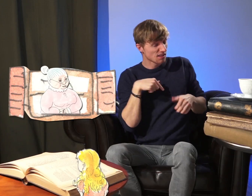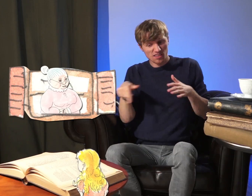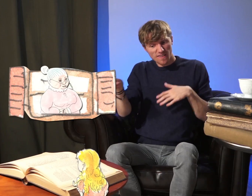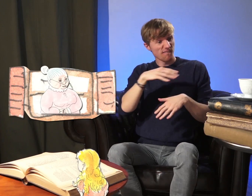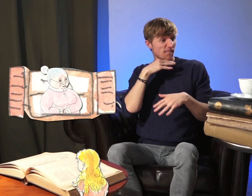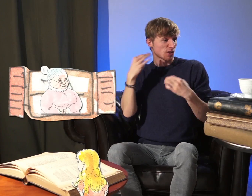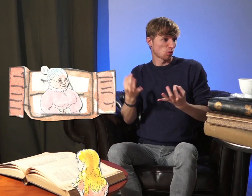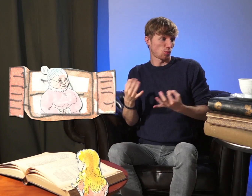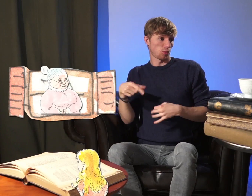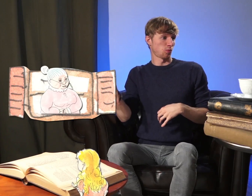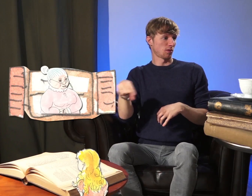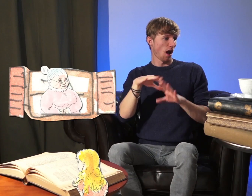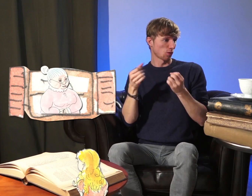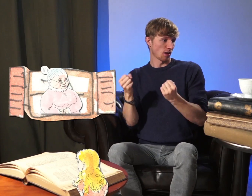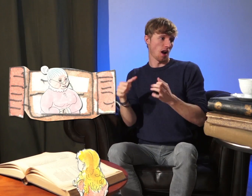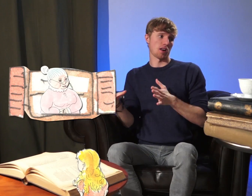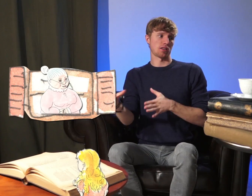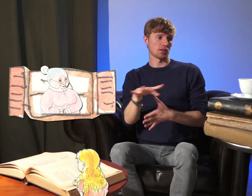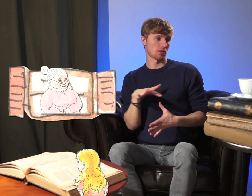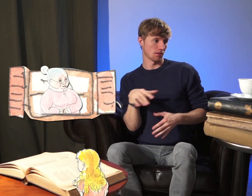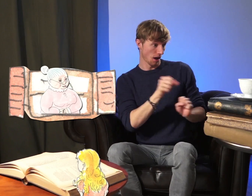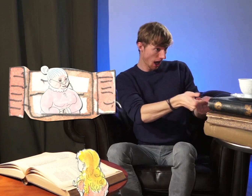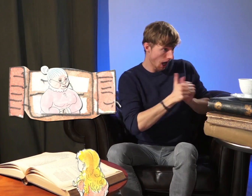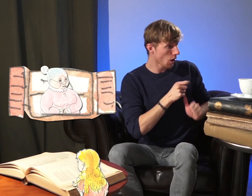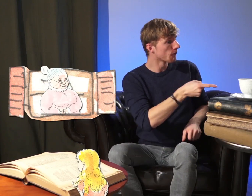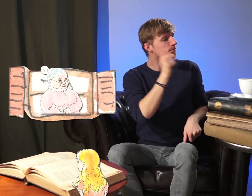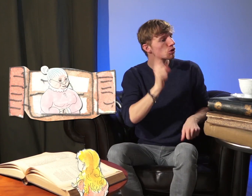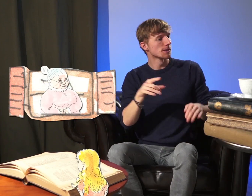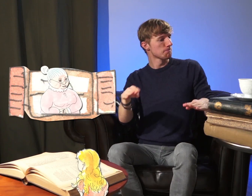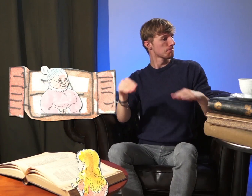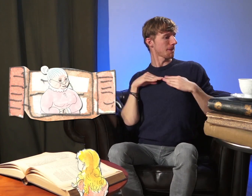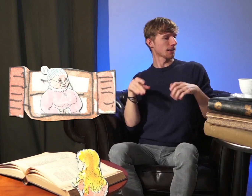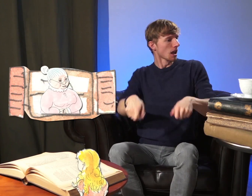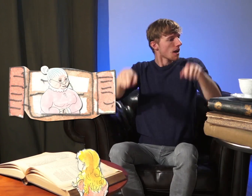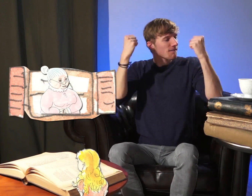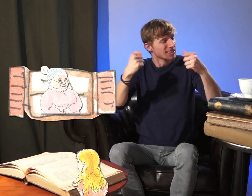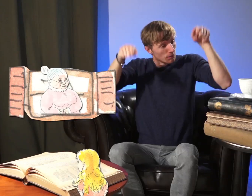"If you´re hard-working, you can help me around the house." "There´s a lot to do."